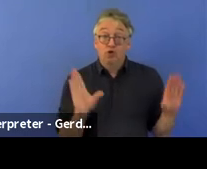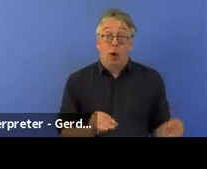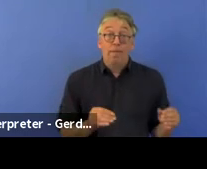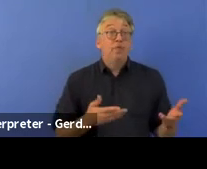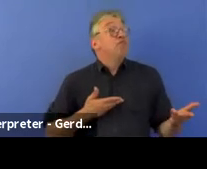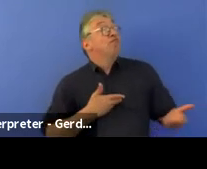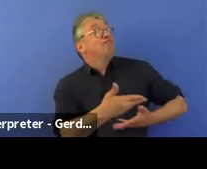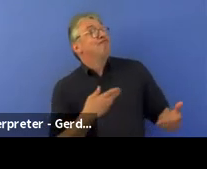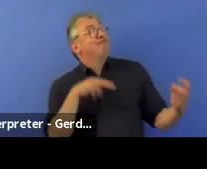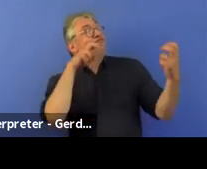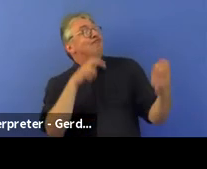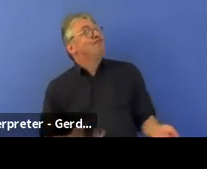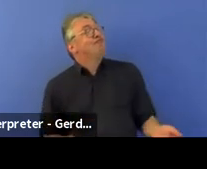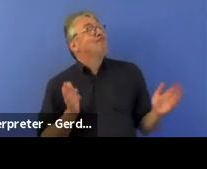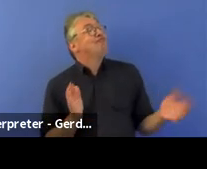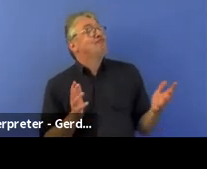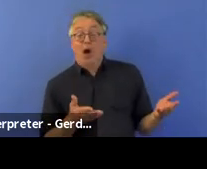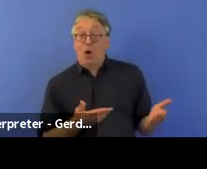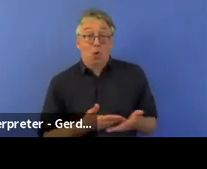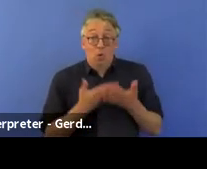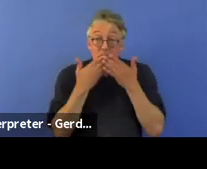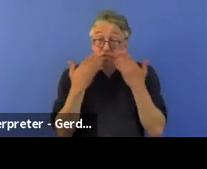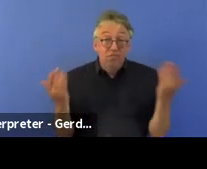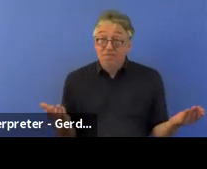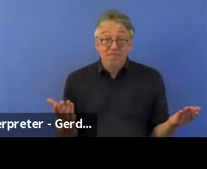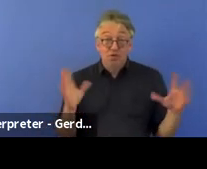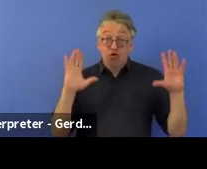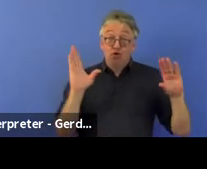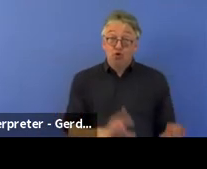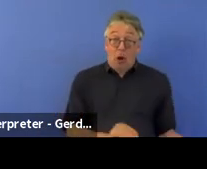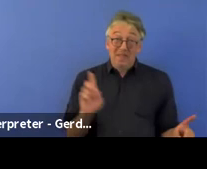because they are also have to stop